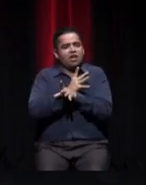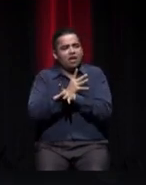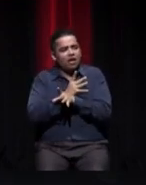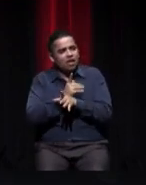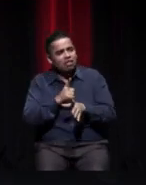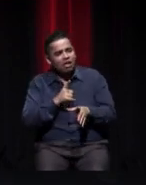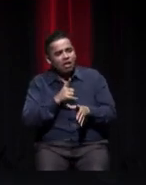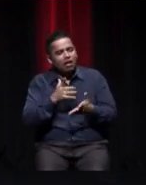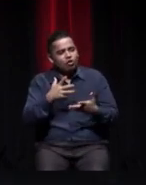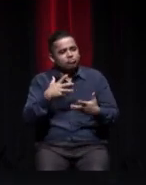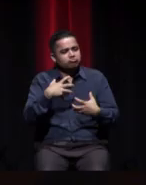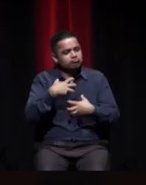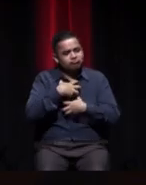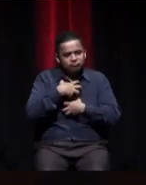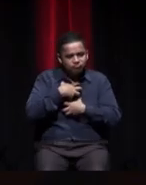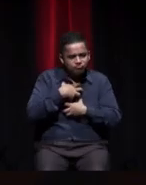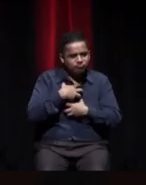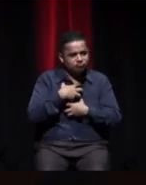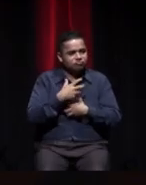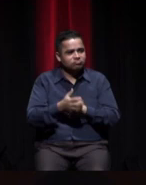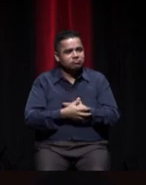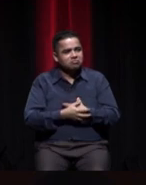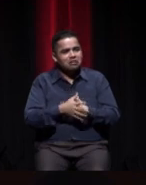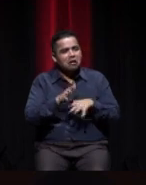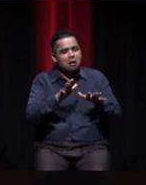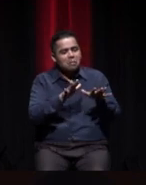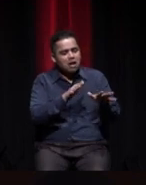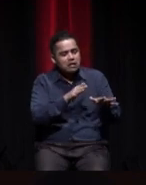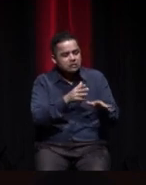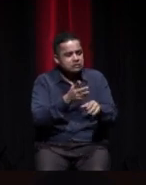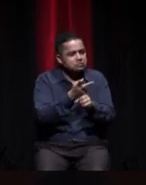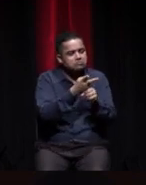those they'd wanted to find, without wanting to that much.